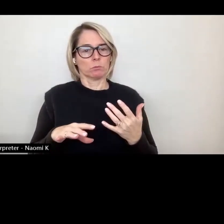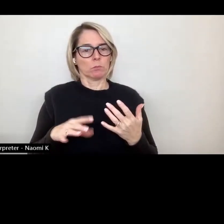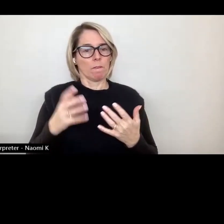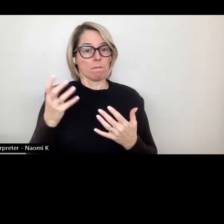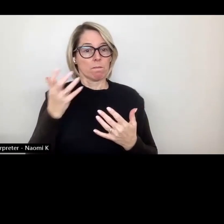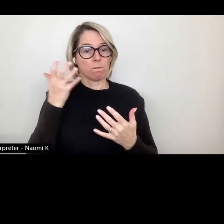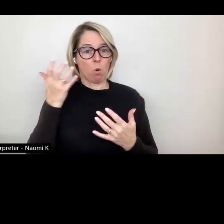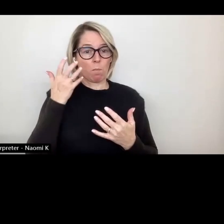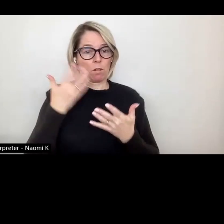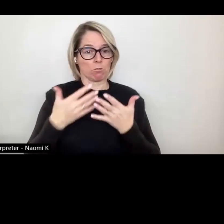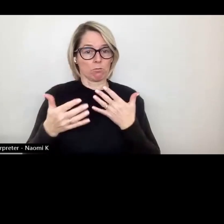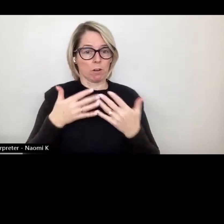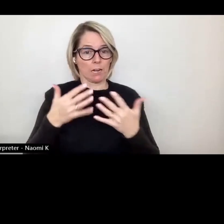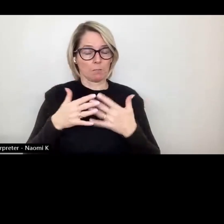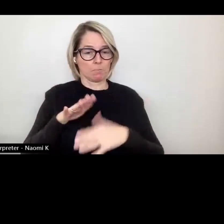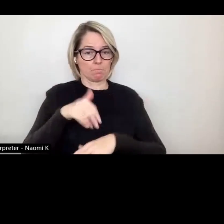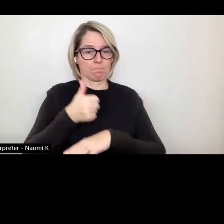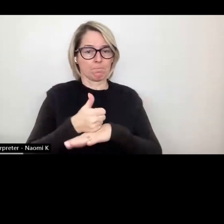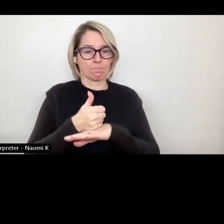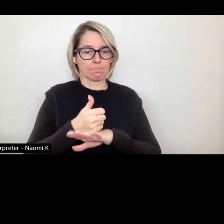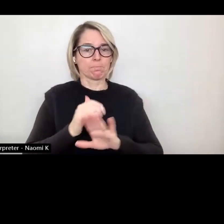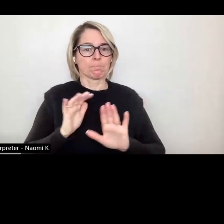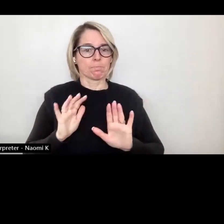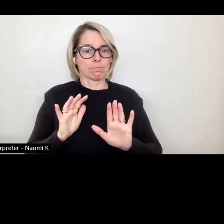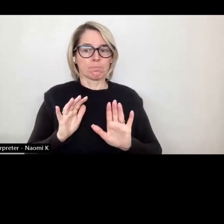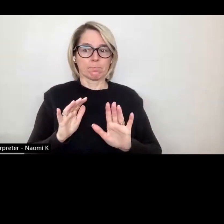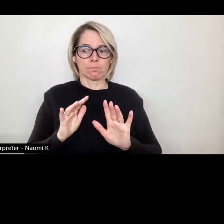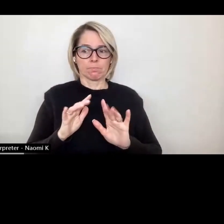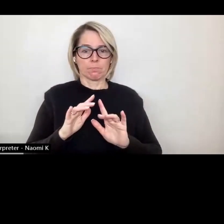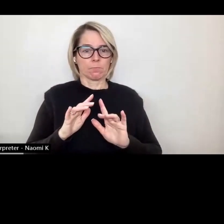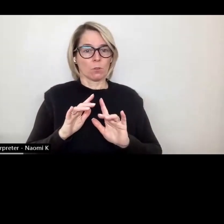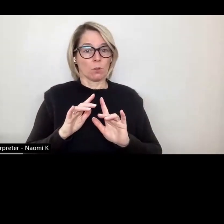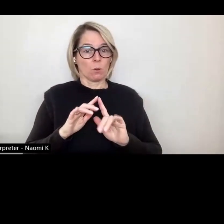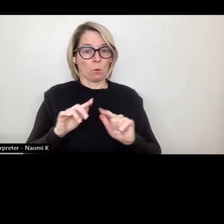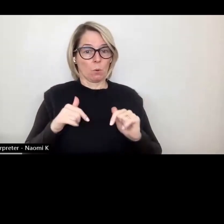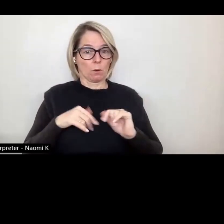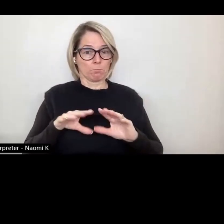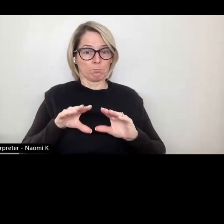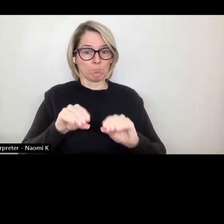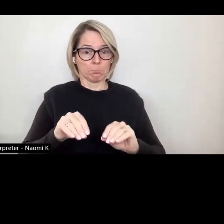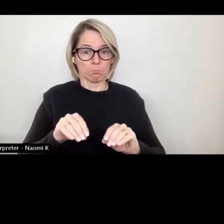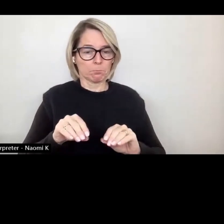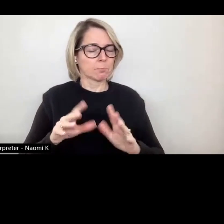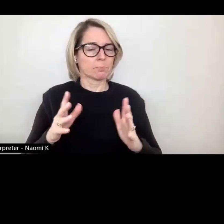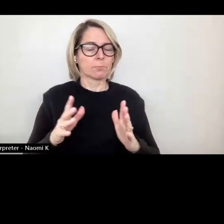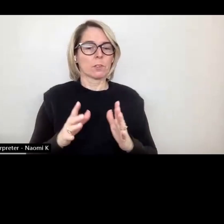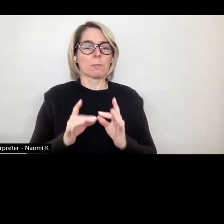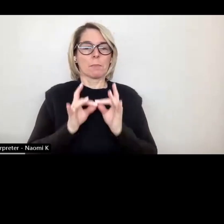There's nothing to stop you doing it earlier than the commencement of the Grant period.